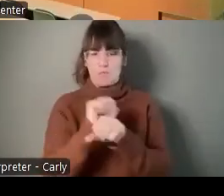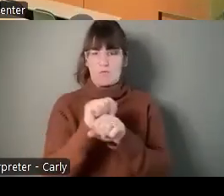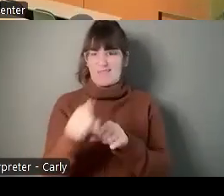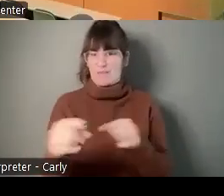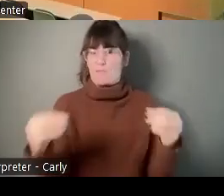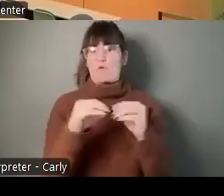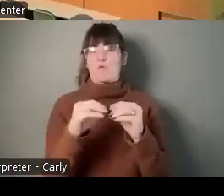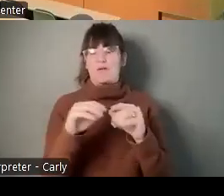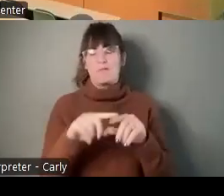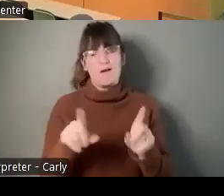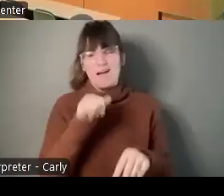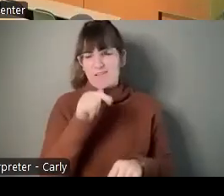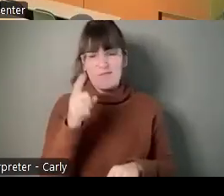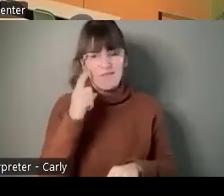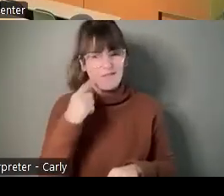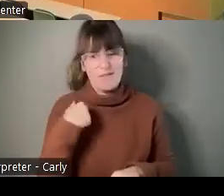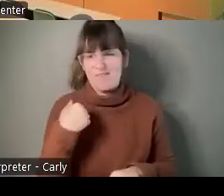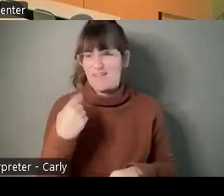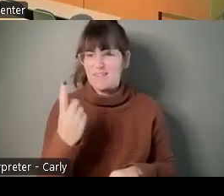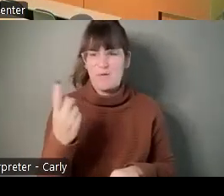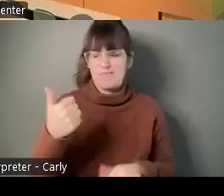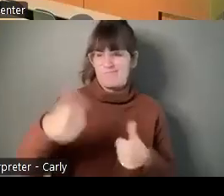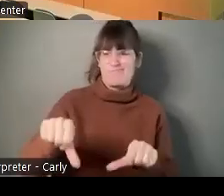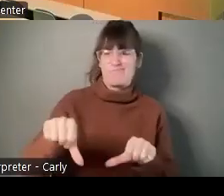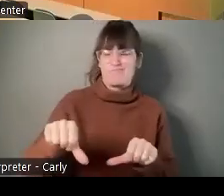I don't think we've ever had a kid actually refute. We would probably have put them on